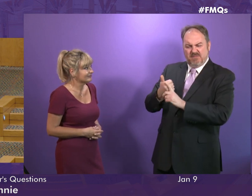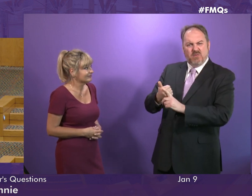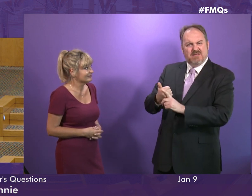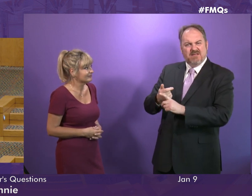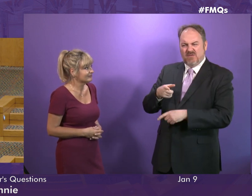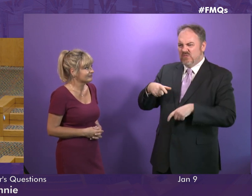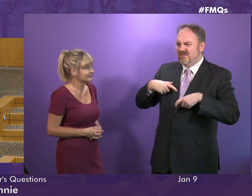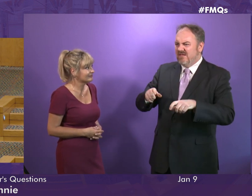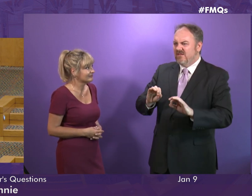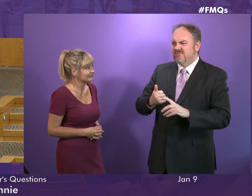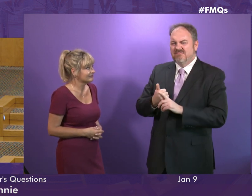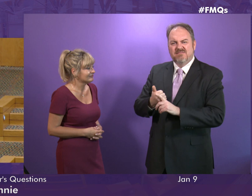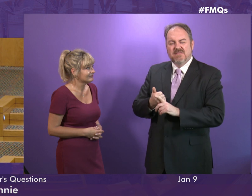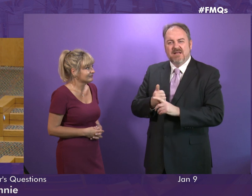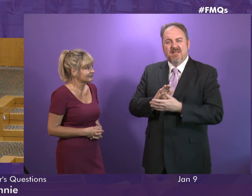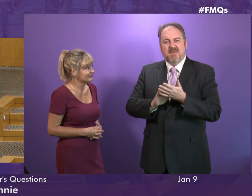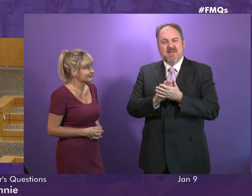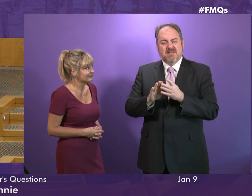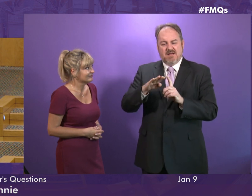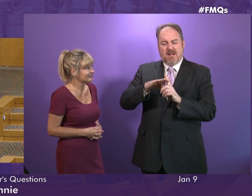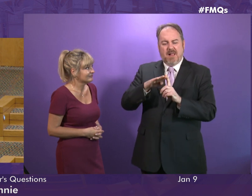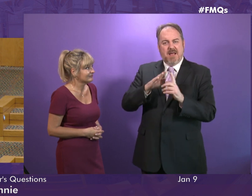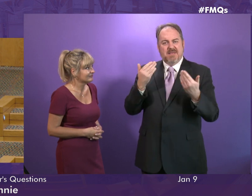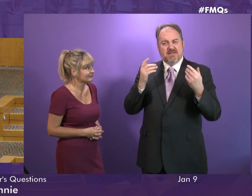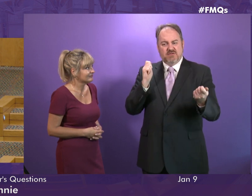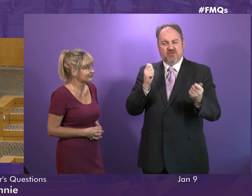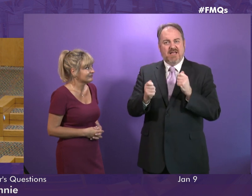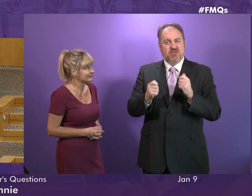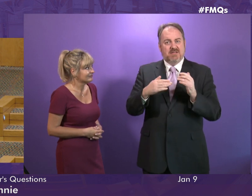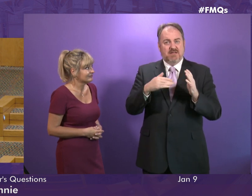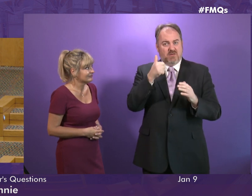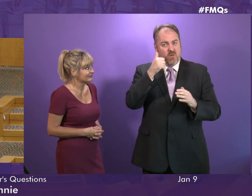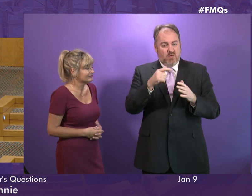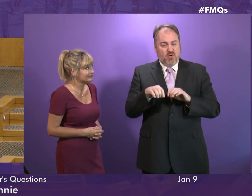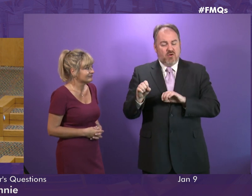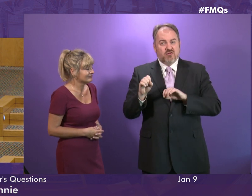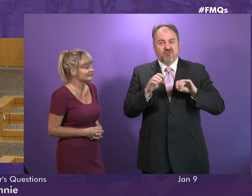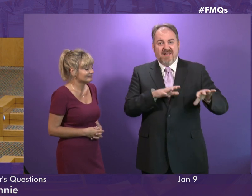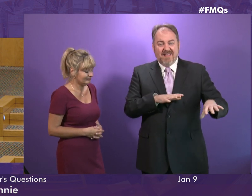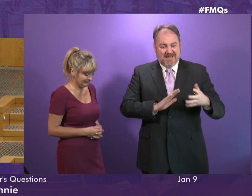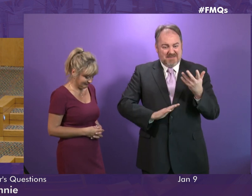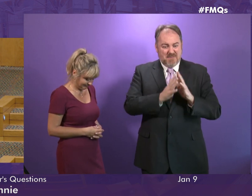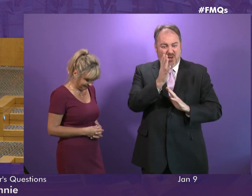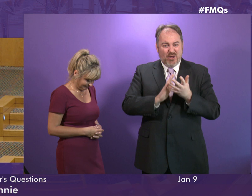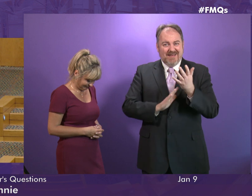Climate change has brought Zambia to the brink of famine. Australia has been burning since